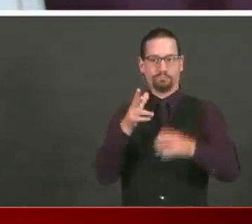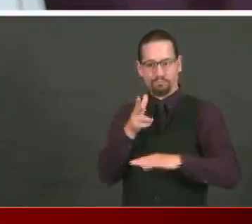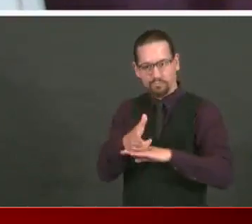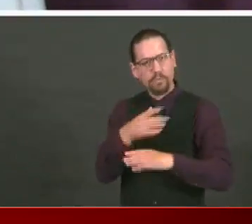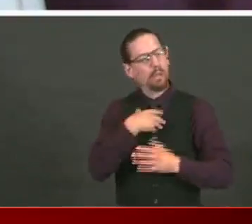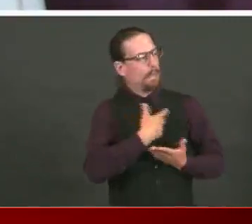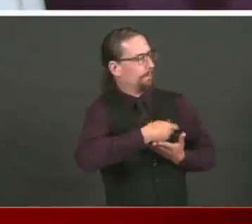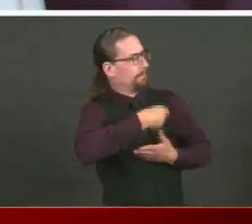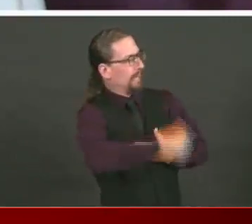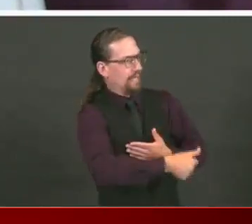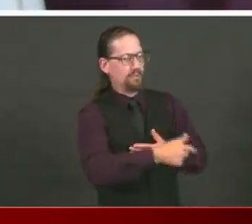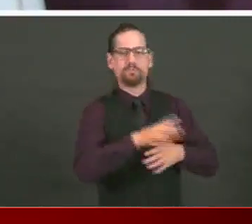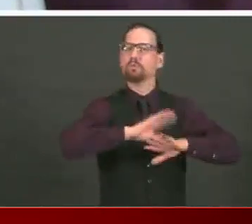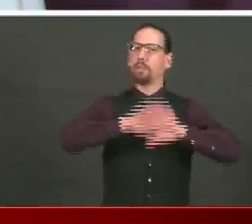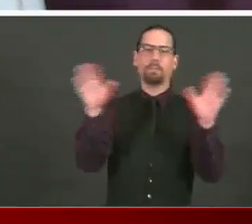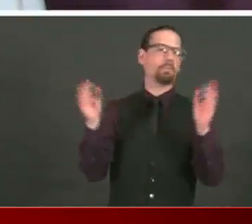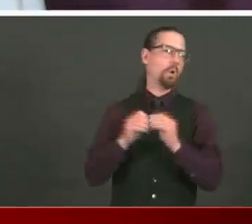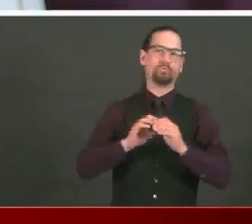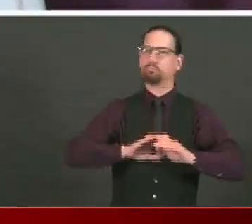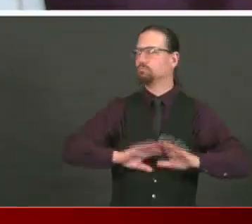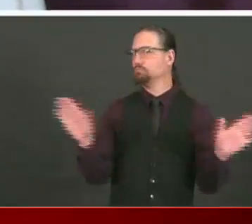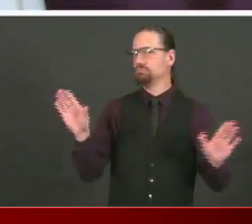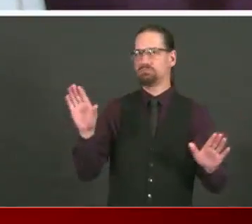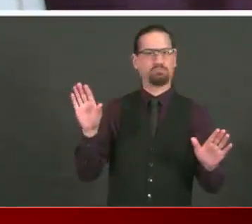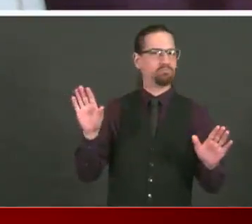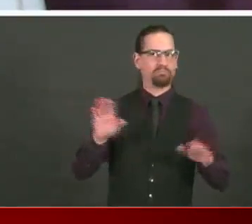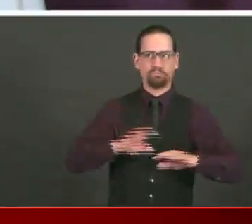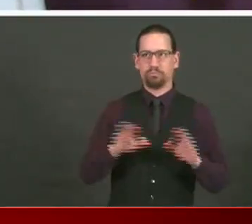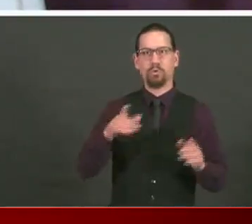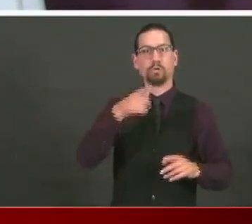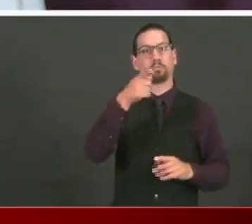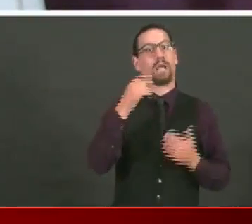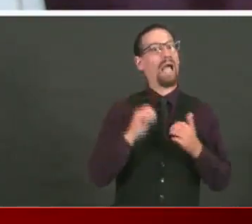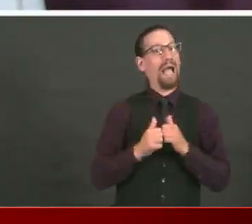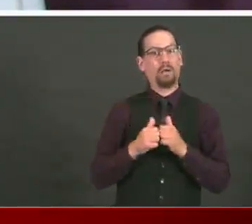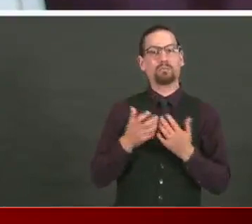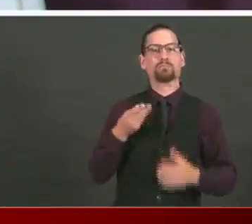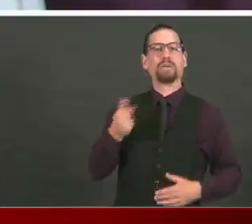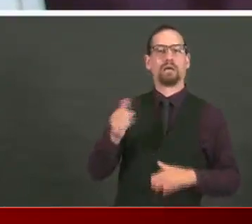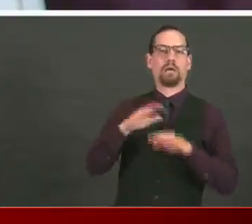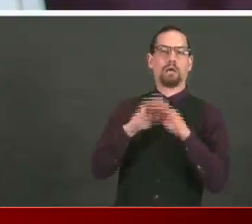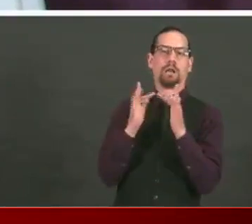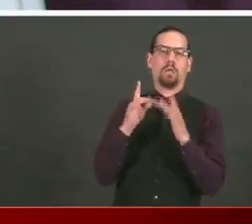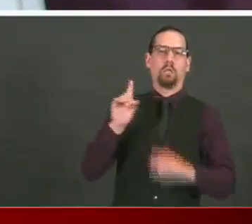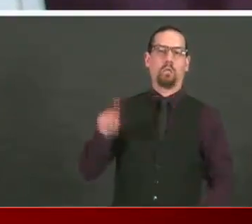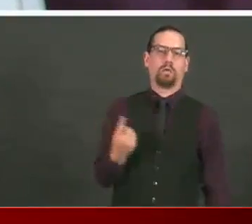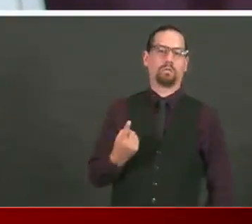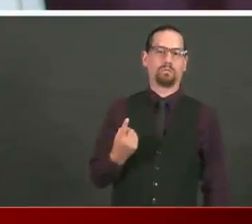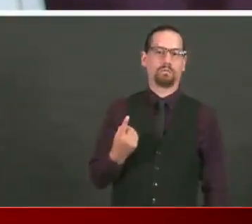I HOPE YOU DO, YOU CAN GO TO THE BEACHPARKINGRI.COM.